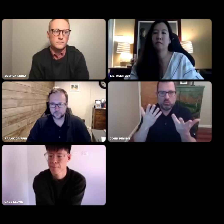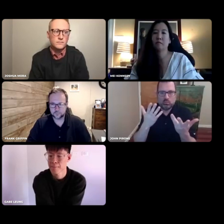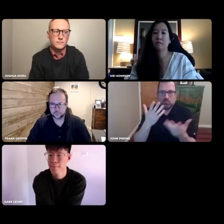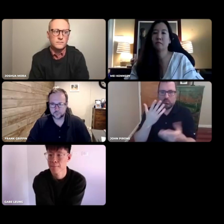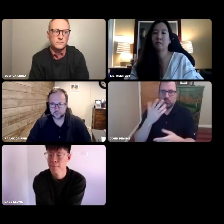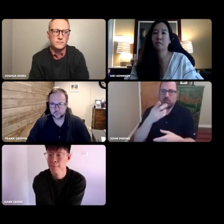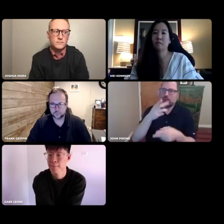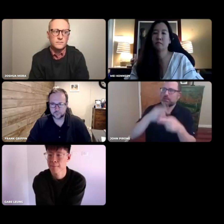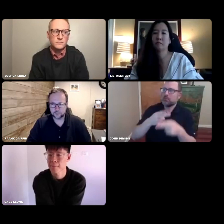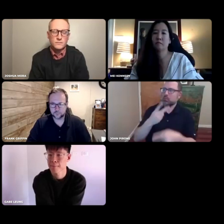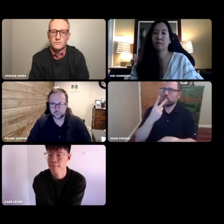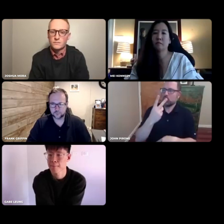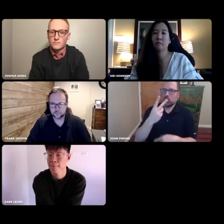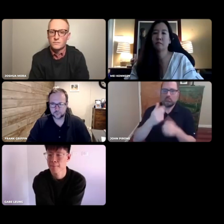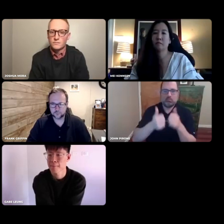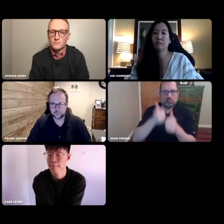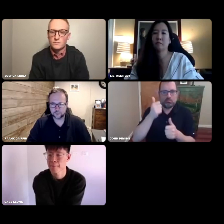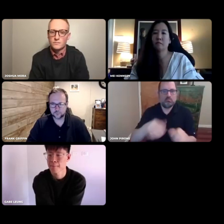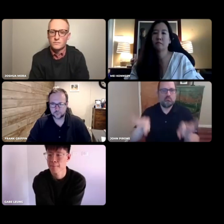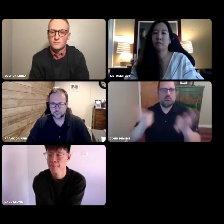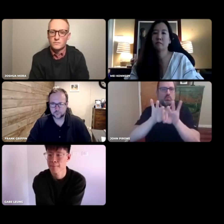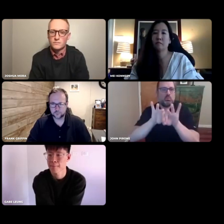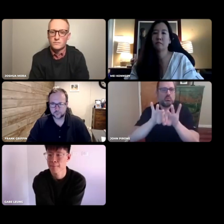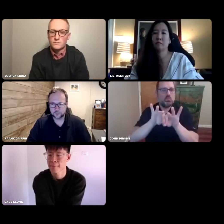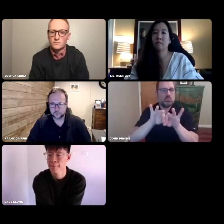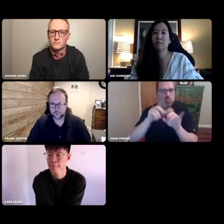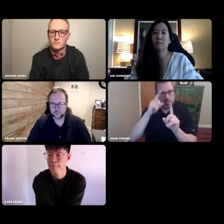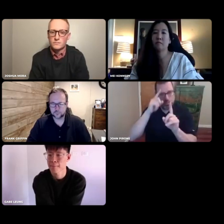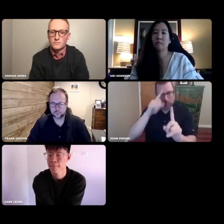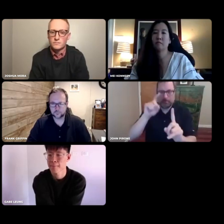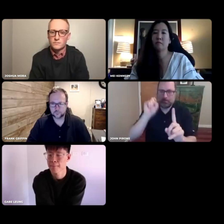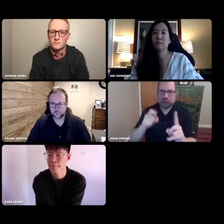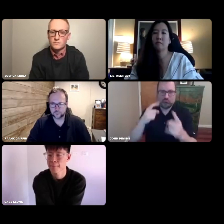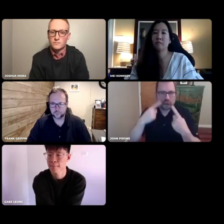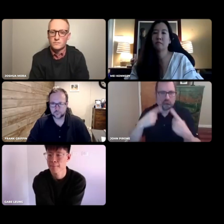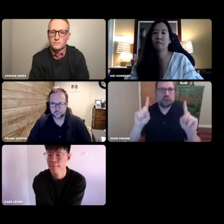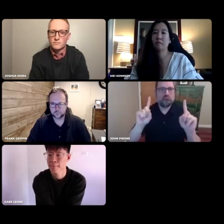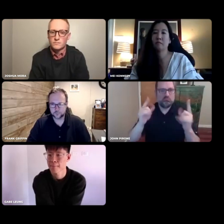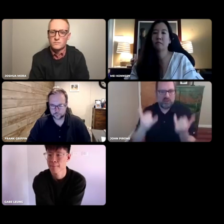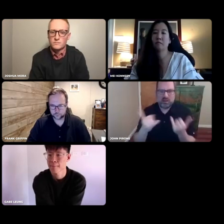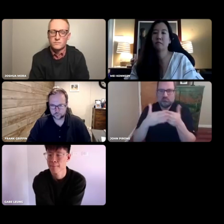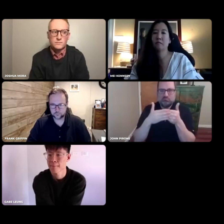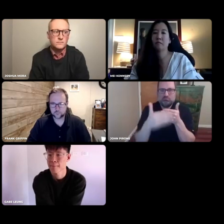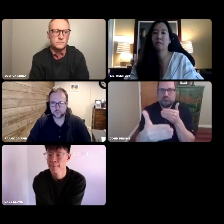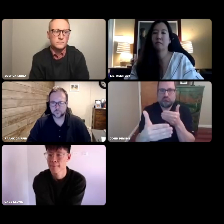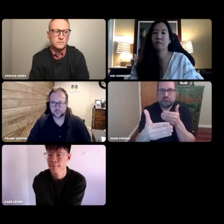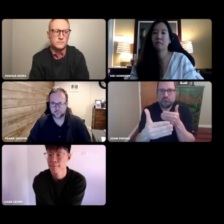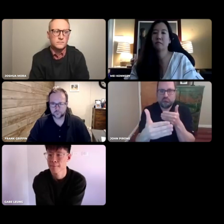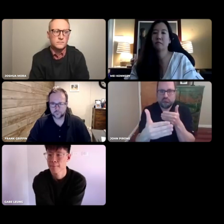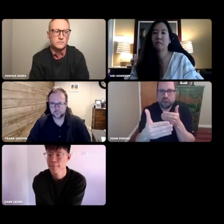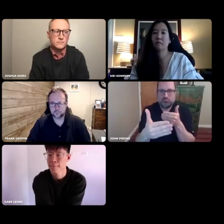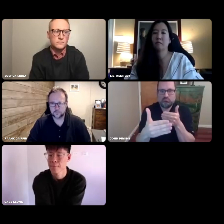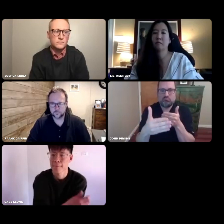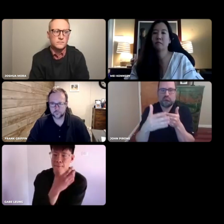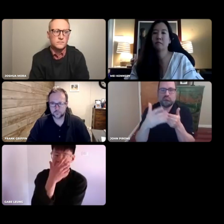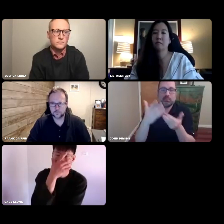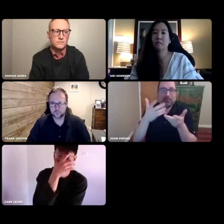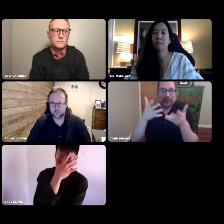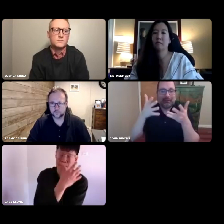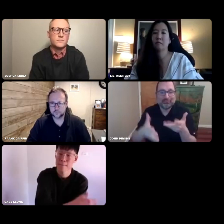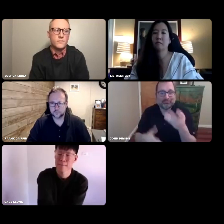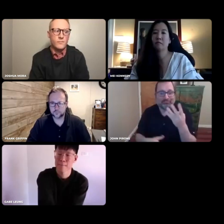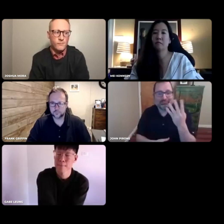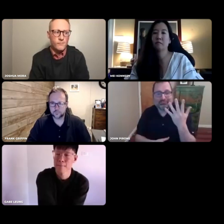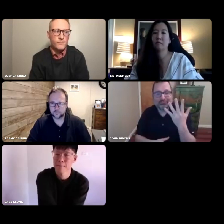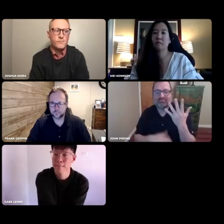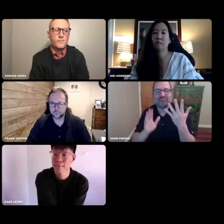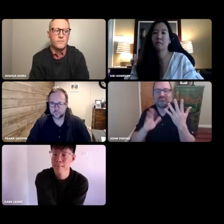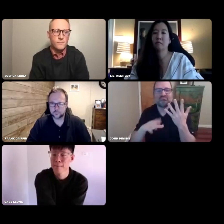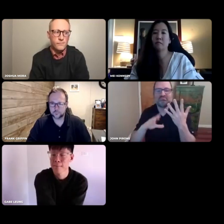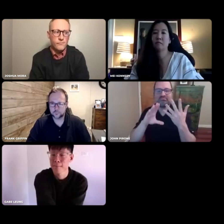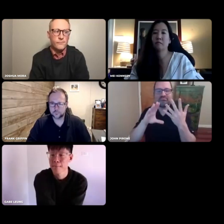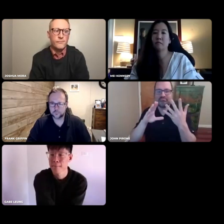Like Frank said, name two of the most important goals you need to accomplish in the short-term.